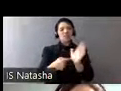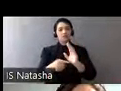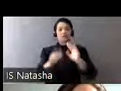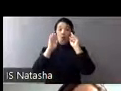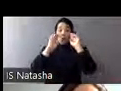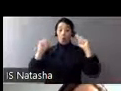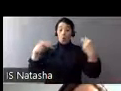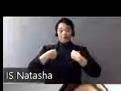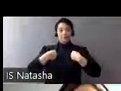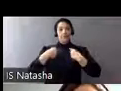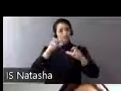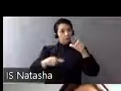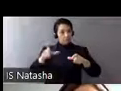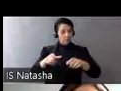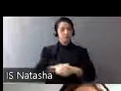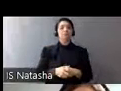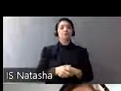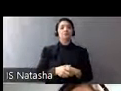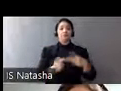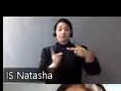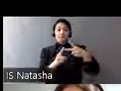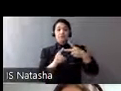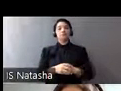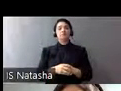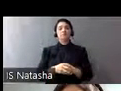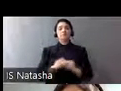persons. Organizations need training for how to use it.